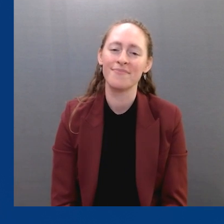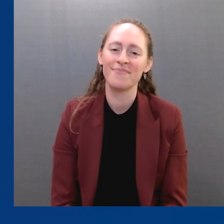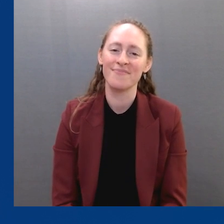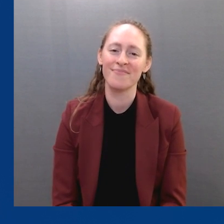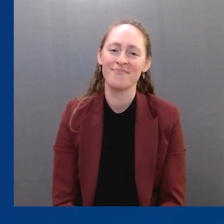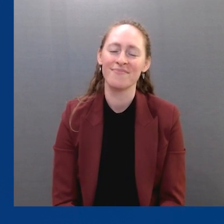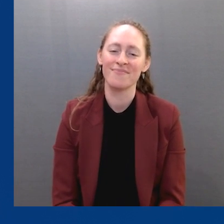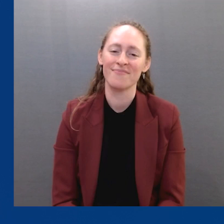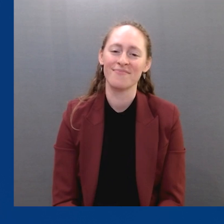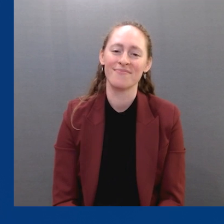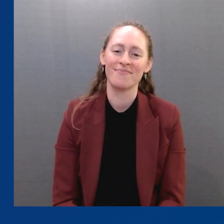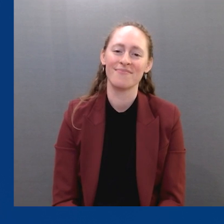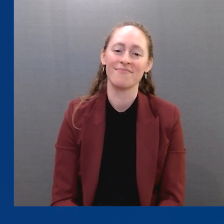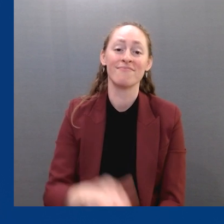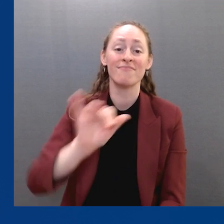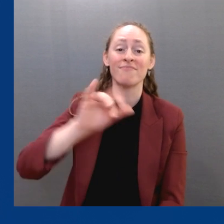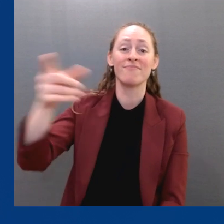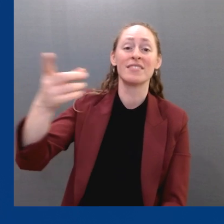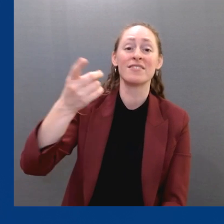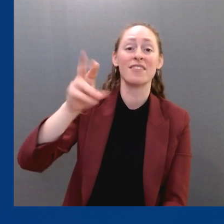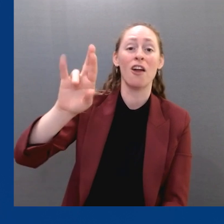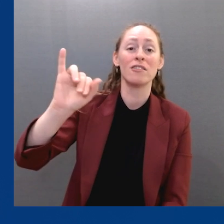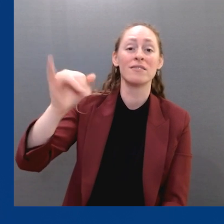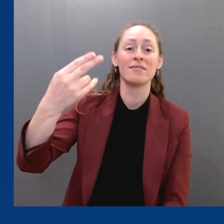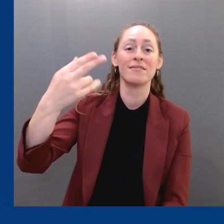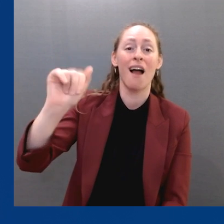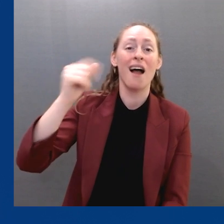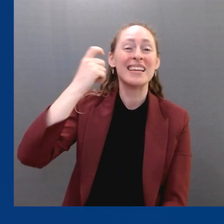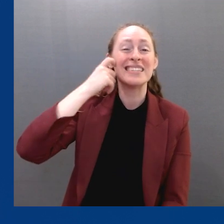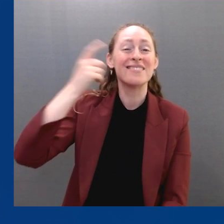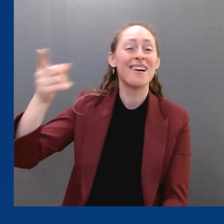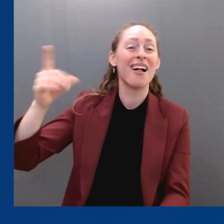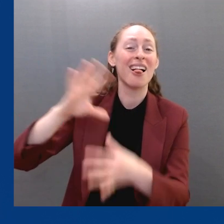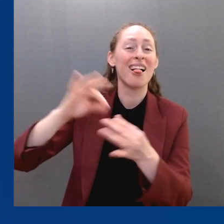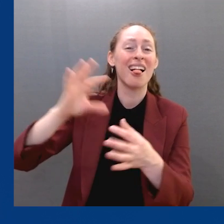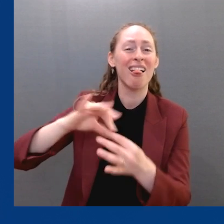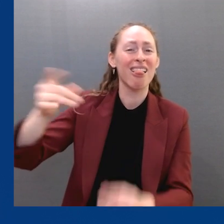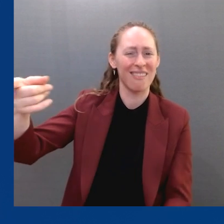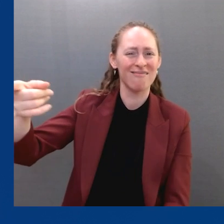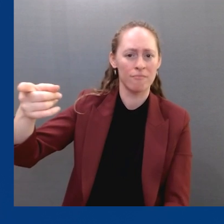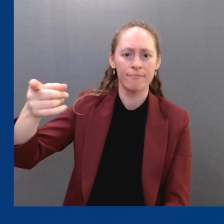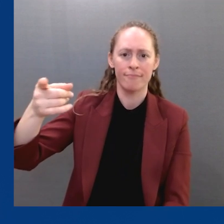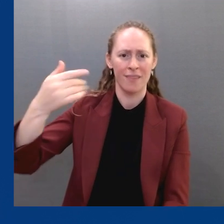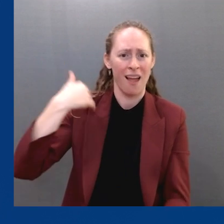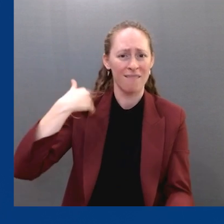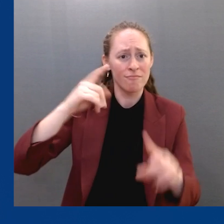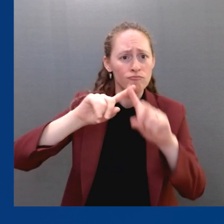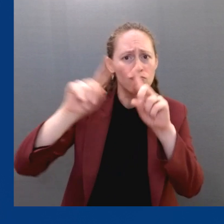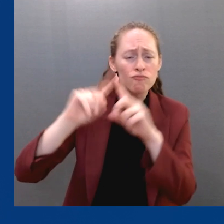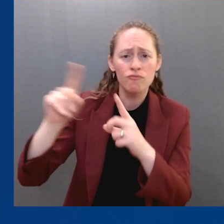are enumerated in there in the beginning that we can do. We certainly can mask to prevent infection,